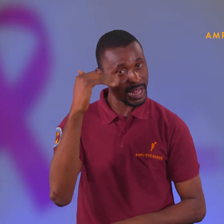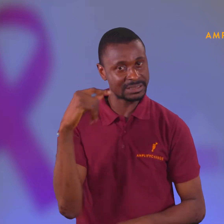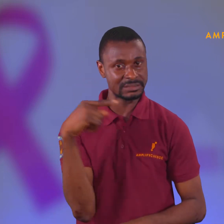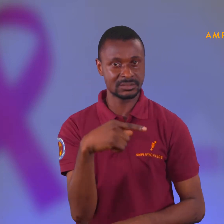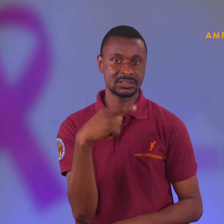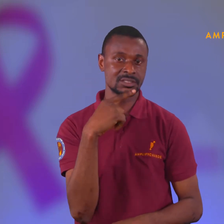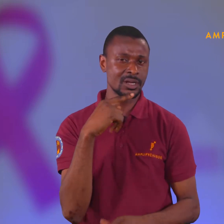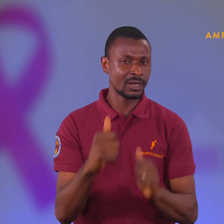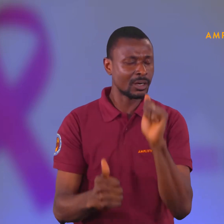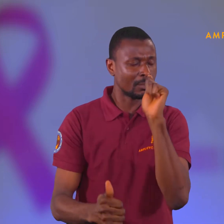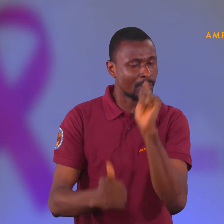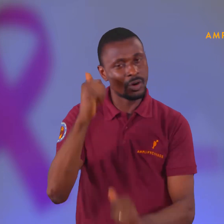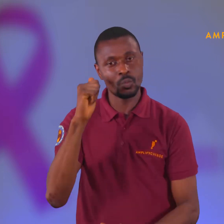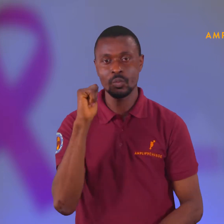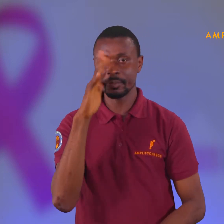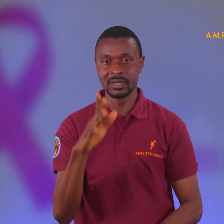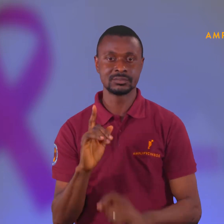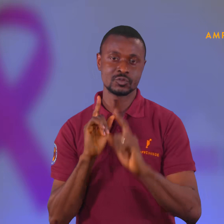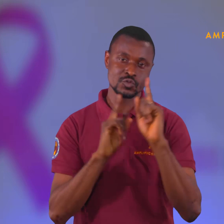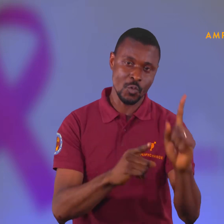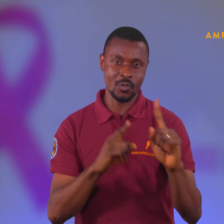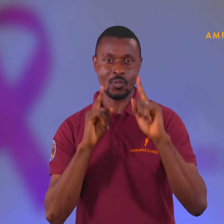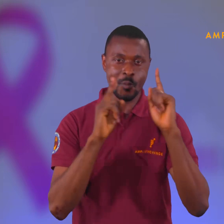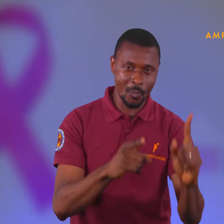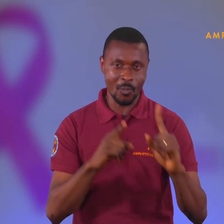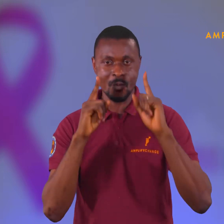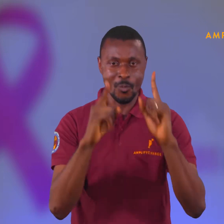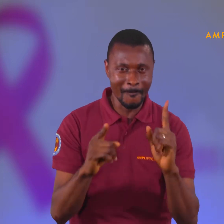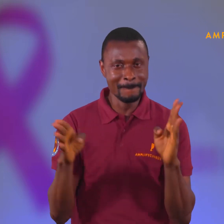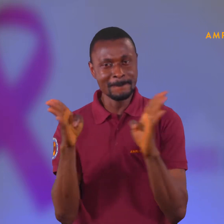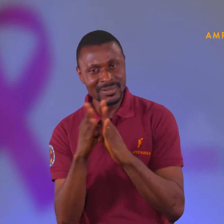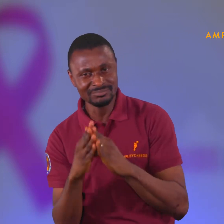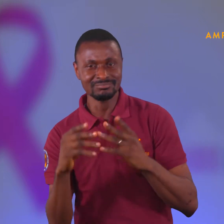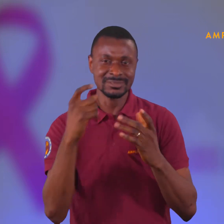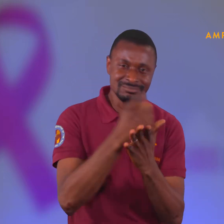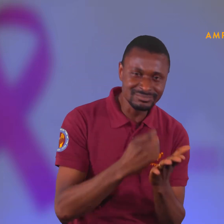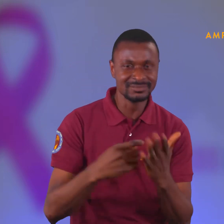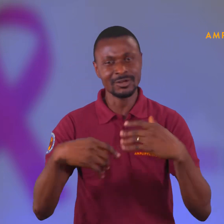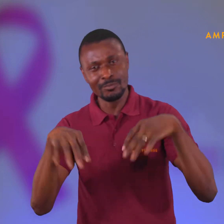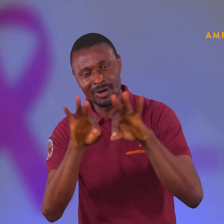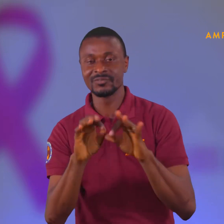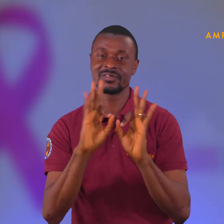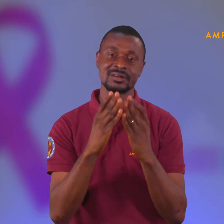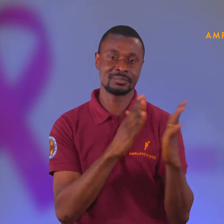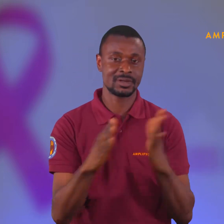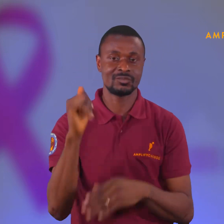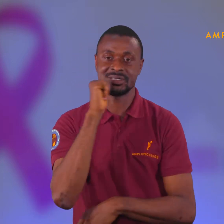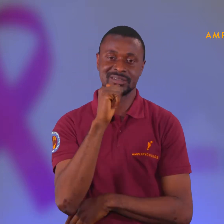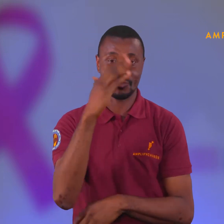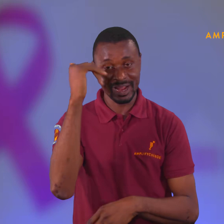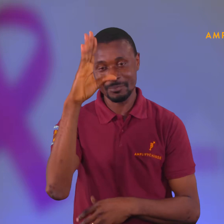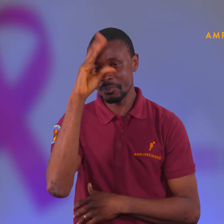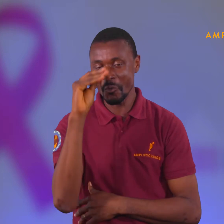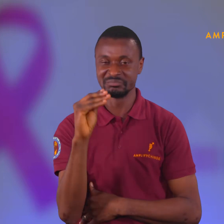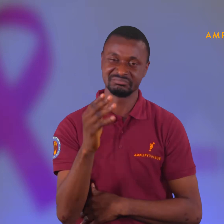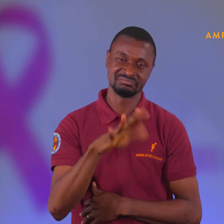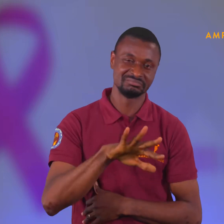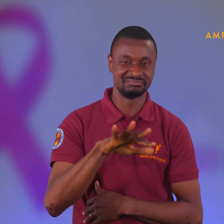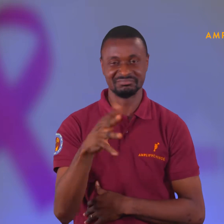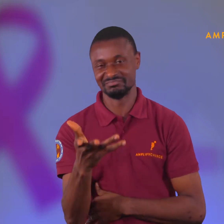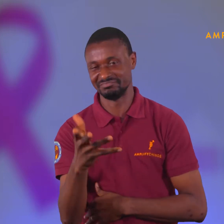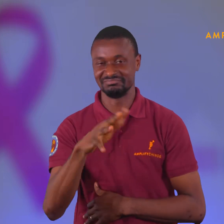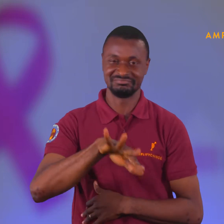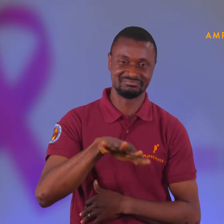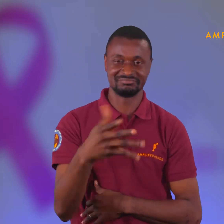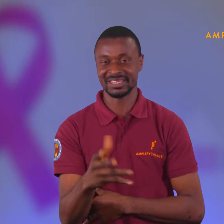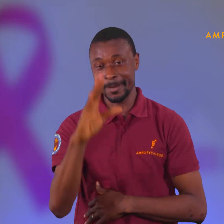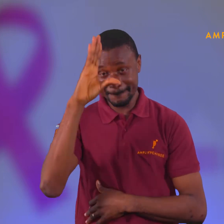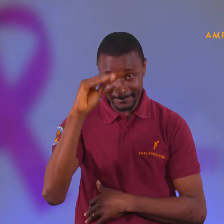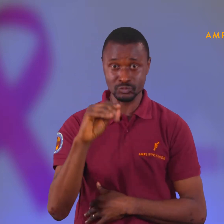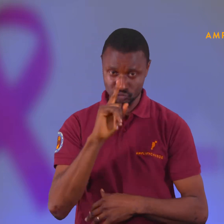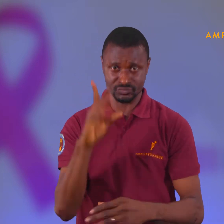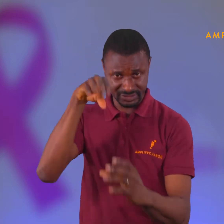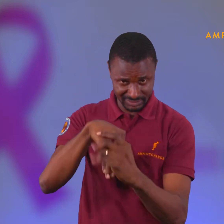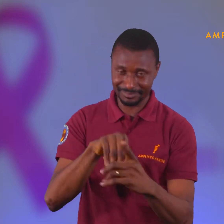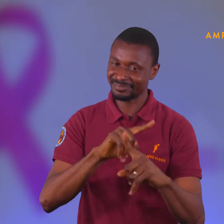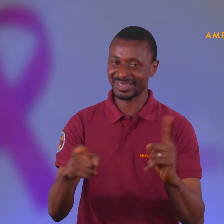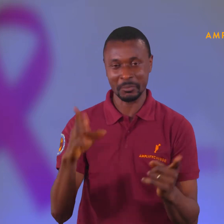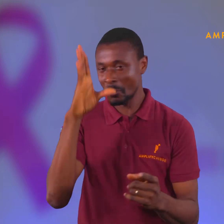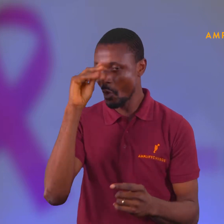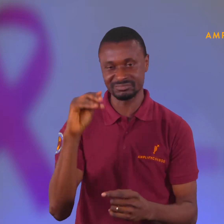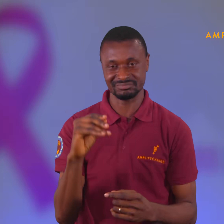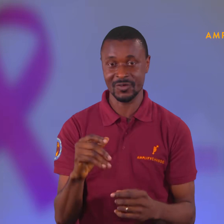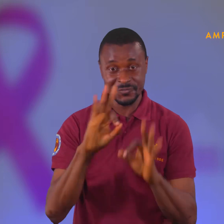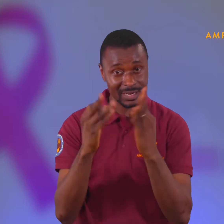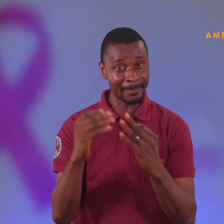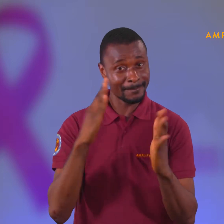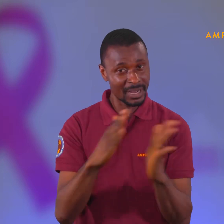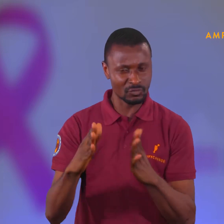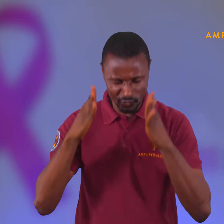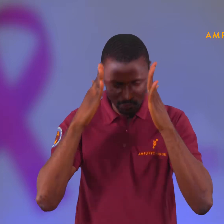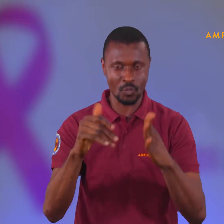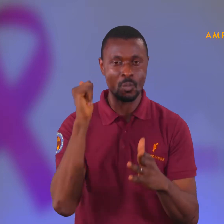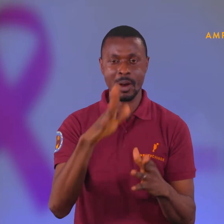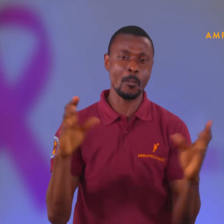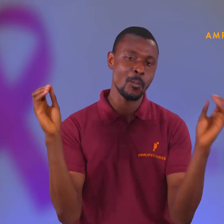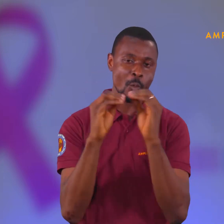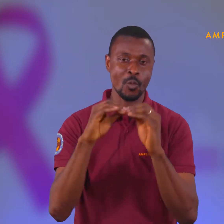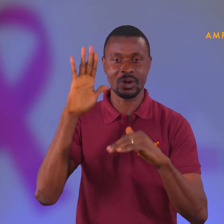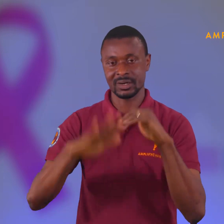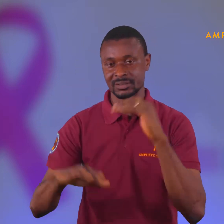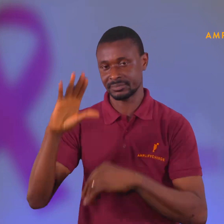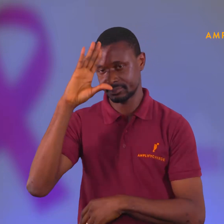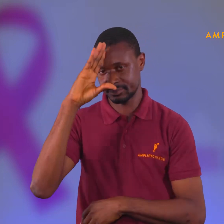Because it is mostly women who attend family planning session. Men do not often attend only few of them attend.